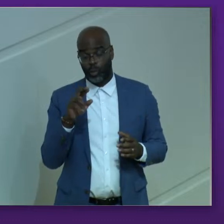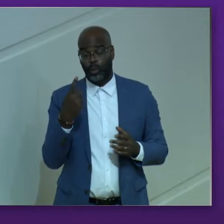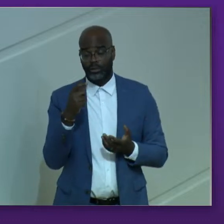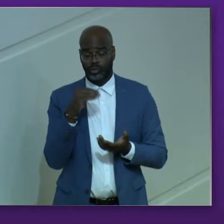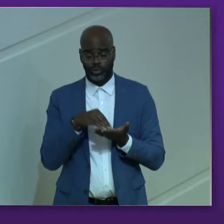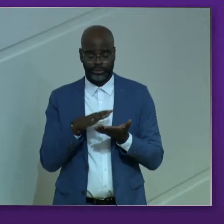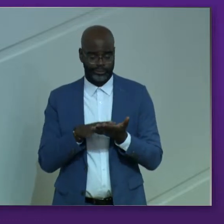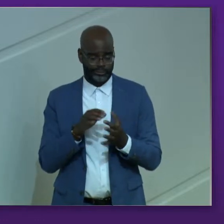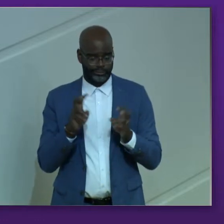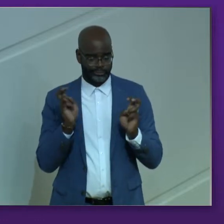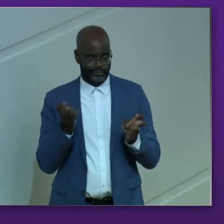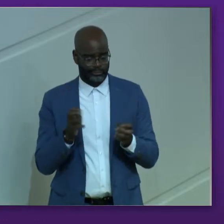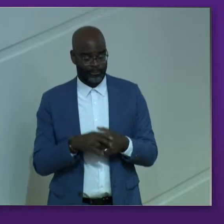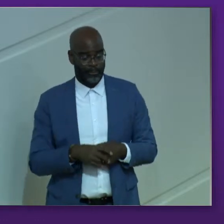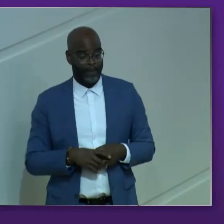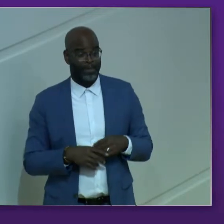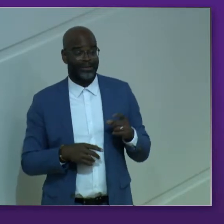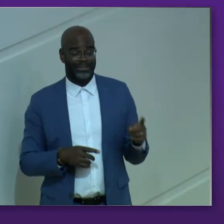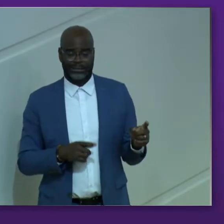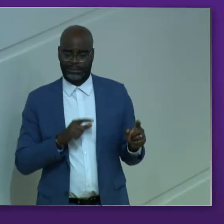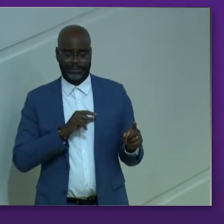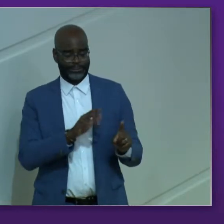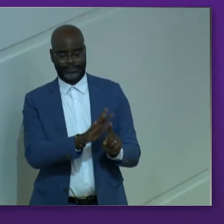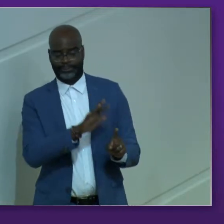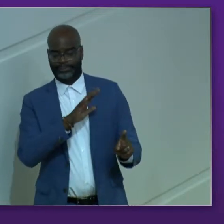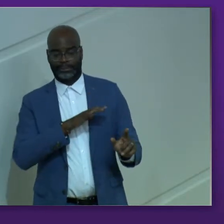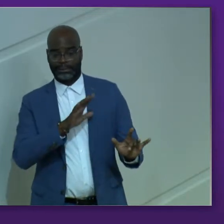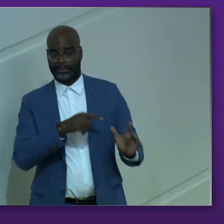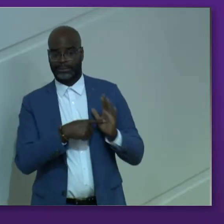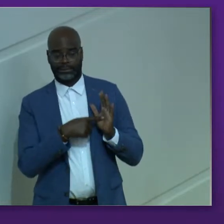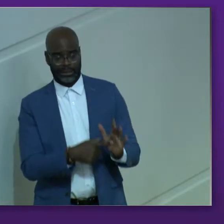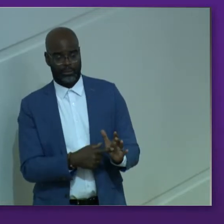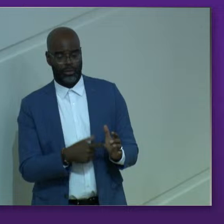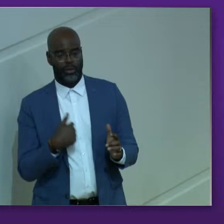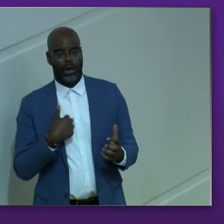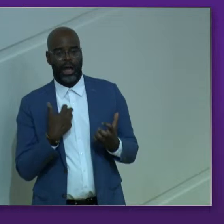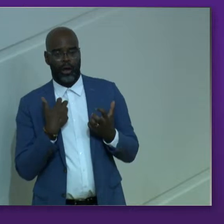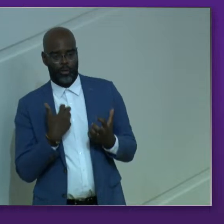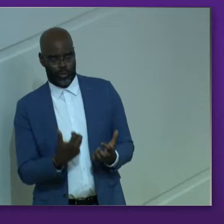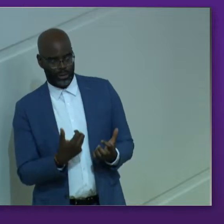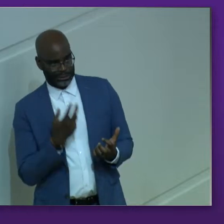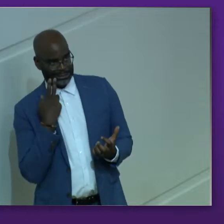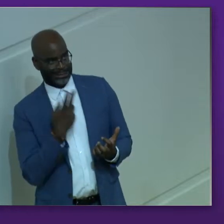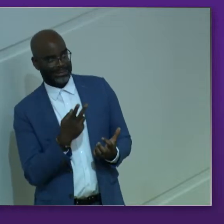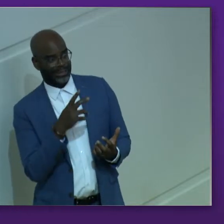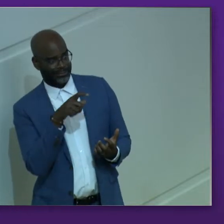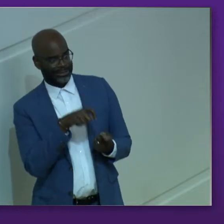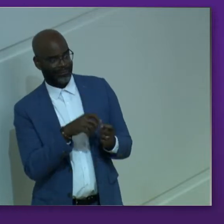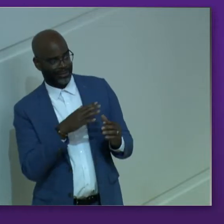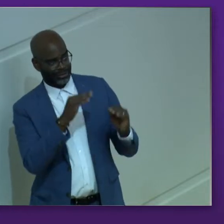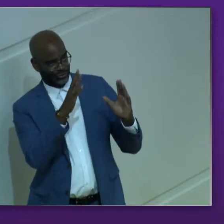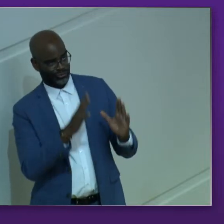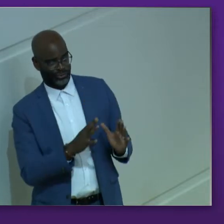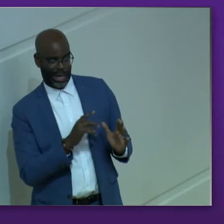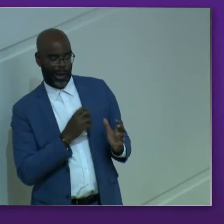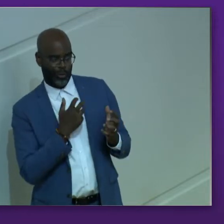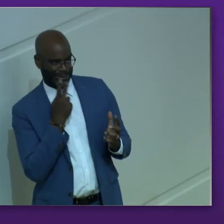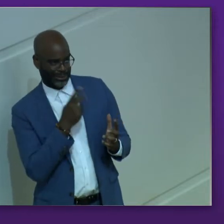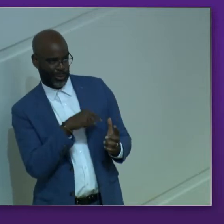OPPORTUNITY TO DISCUSS CULTURAL AND SOCIAL ASPECTS OF THE. [LISTING NAMES] WHILE PRACTICING THE LANGUAGE.